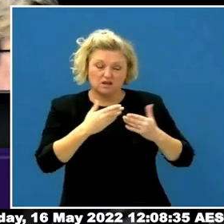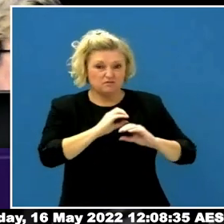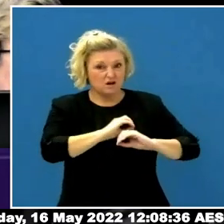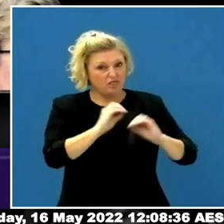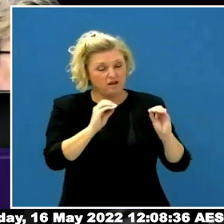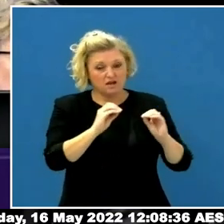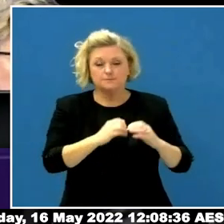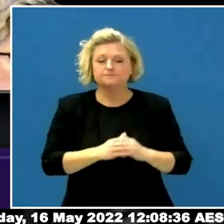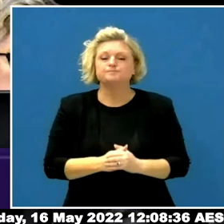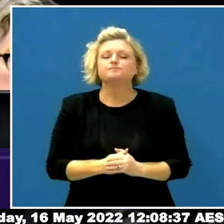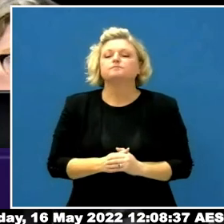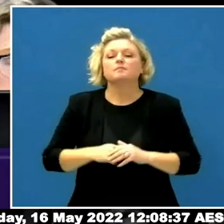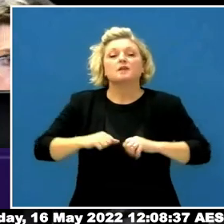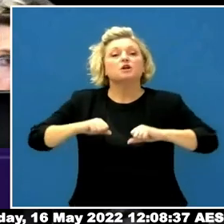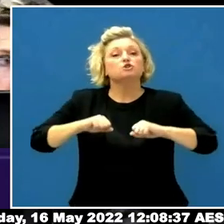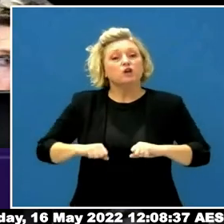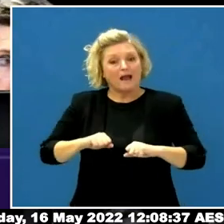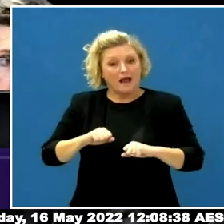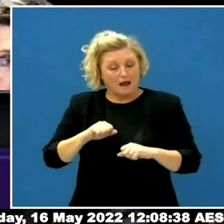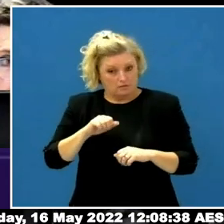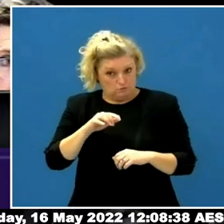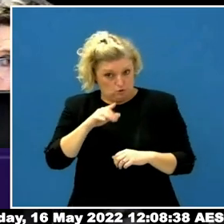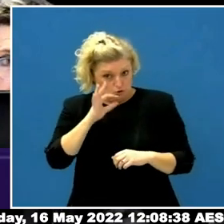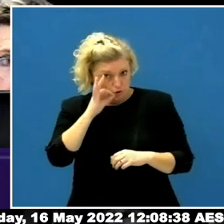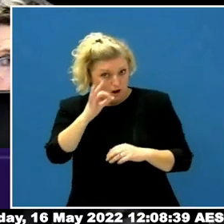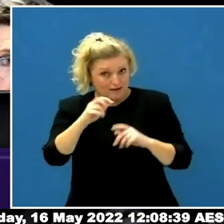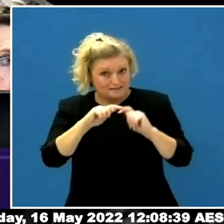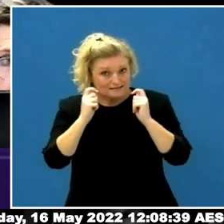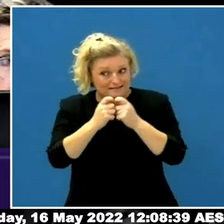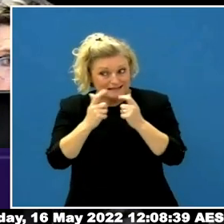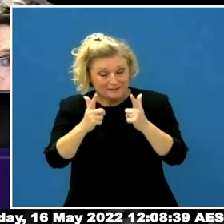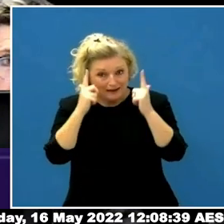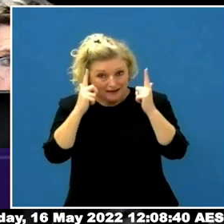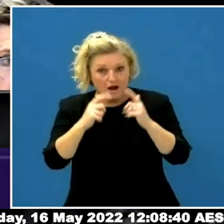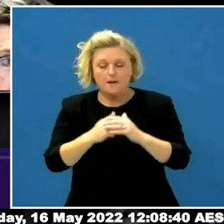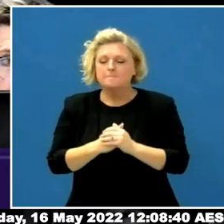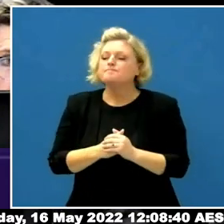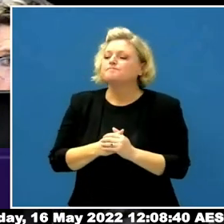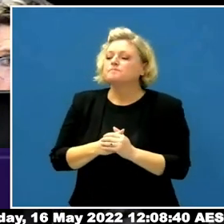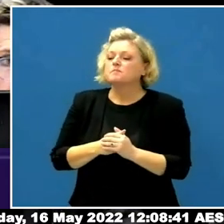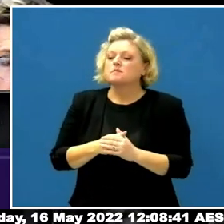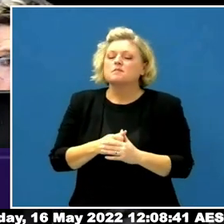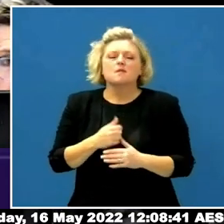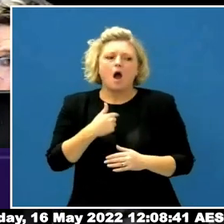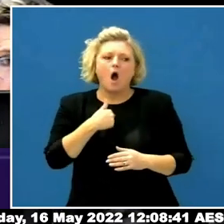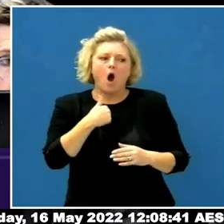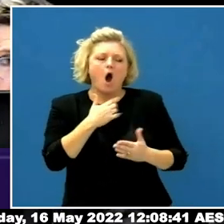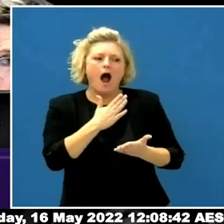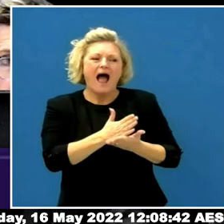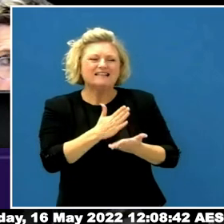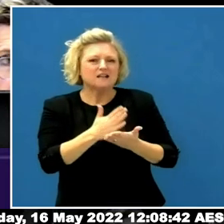Yes, I did. Actually, with that one, I actually sent an email to the CEO at the time